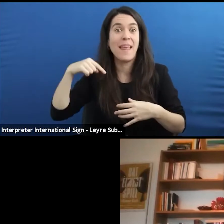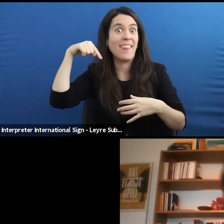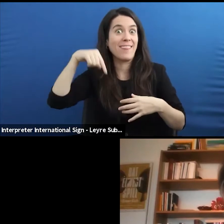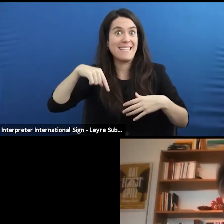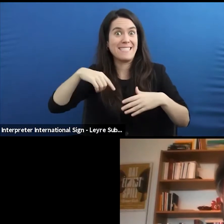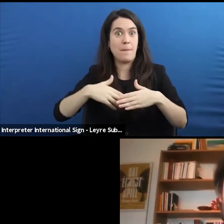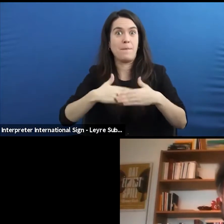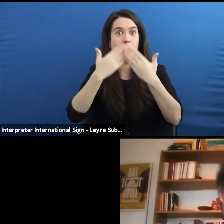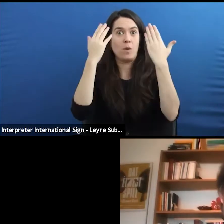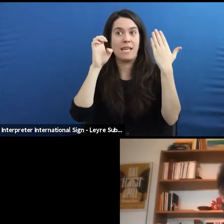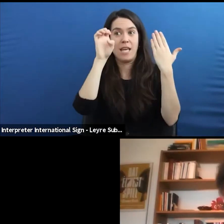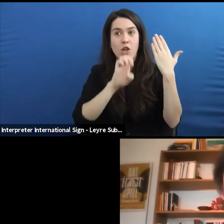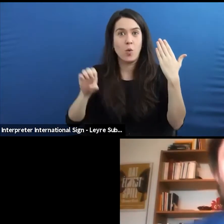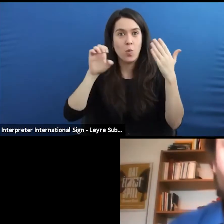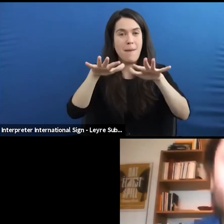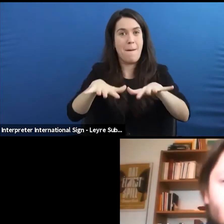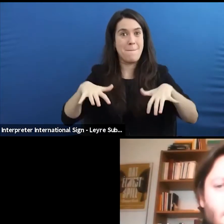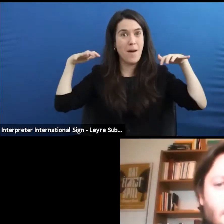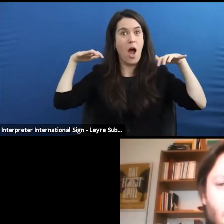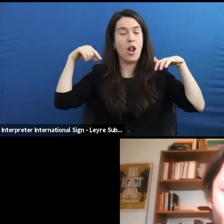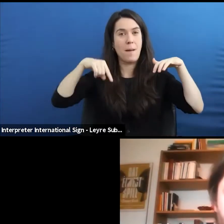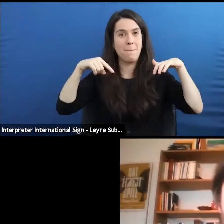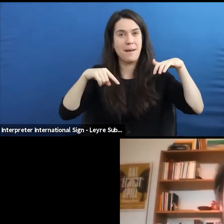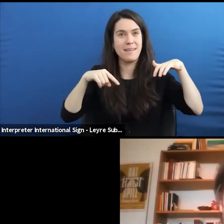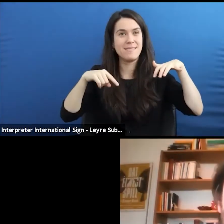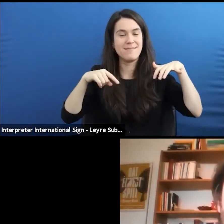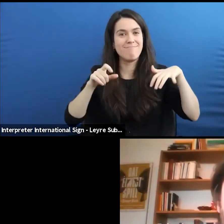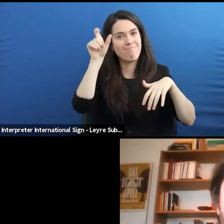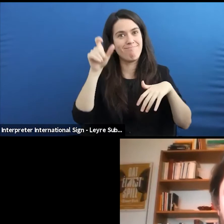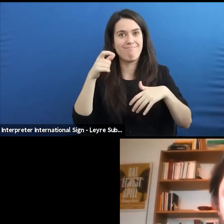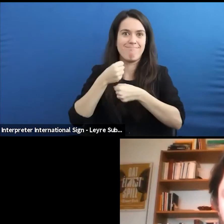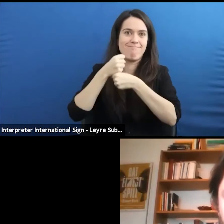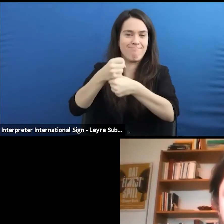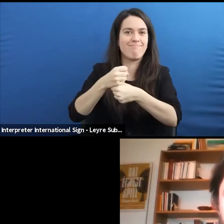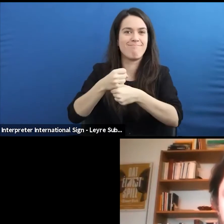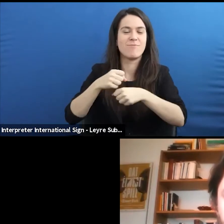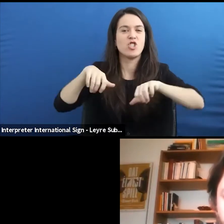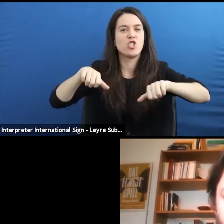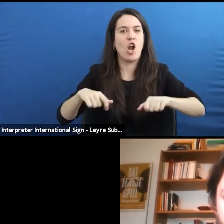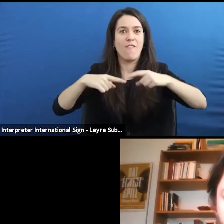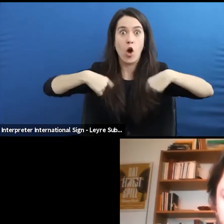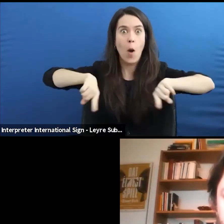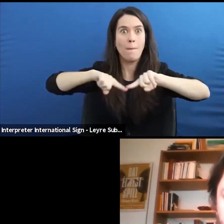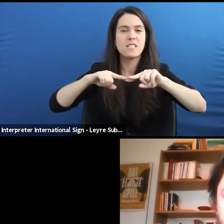Parliament through Sabine Verheyen, chair of the committee for culture and education, reminding